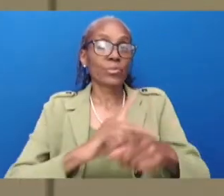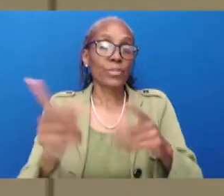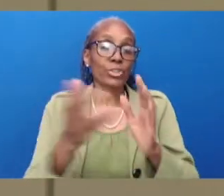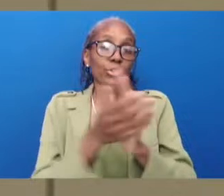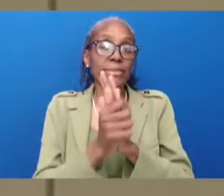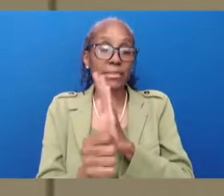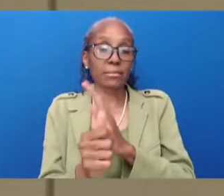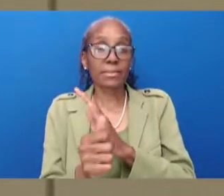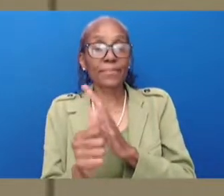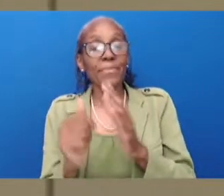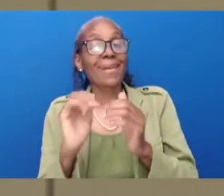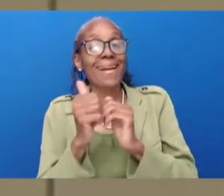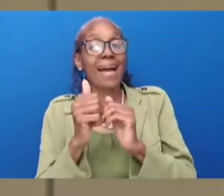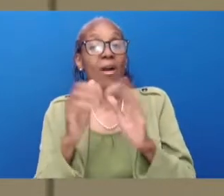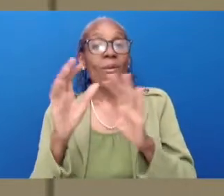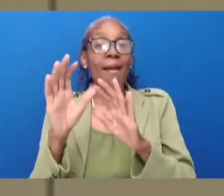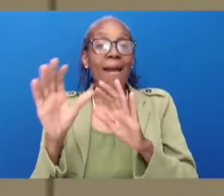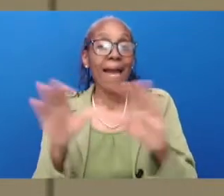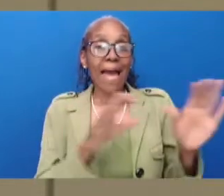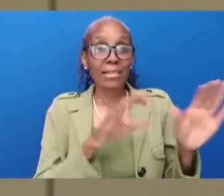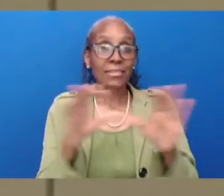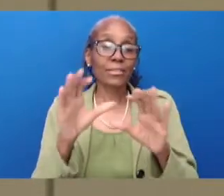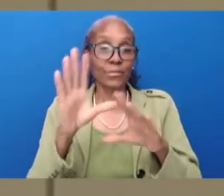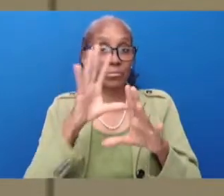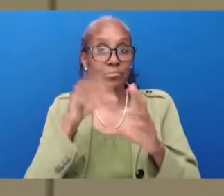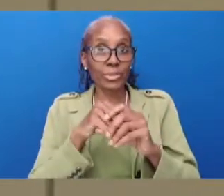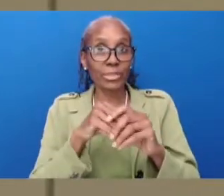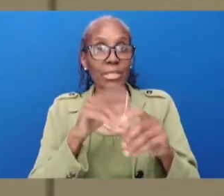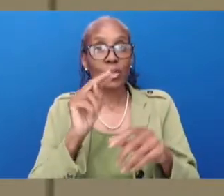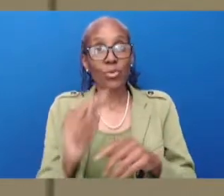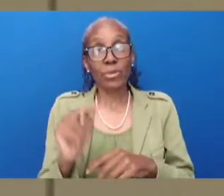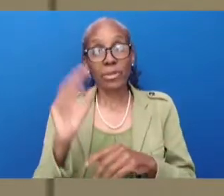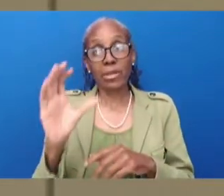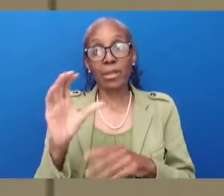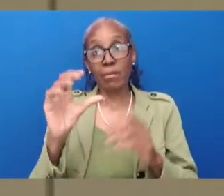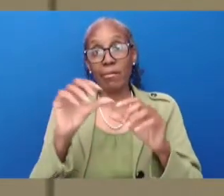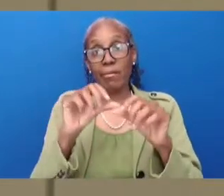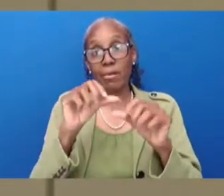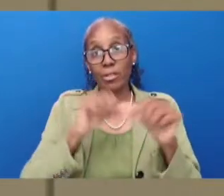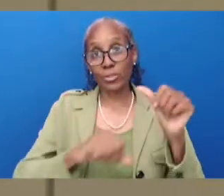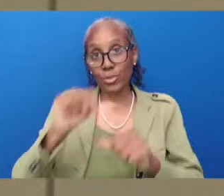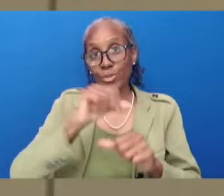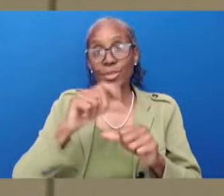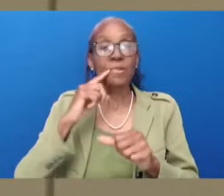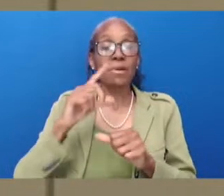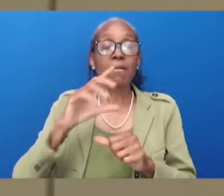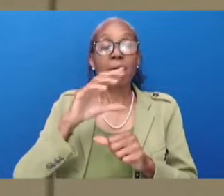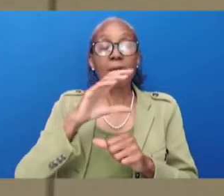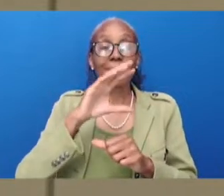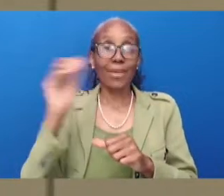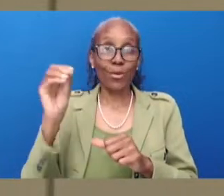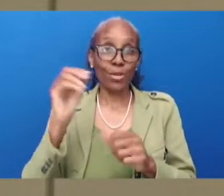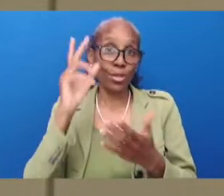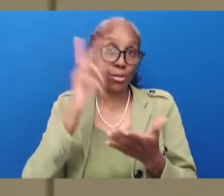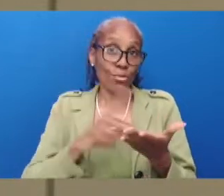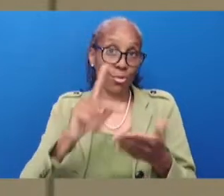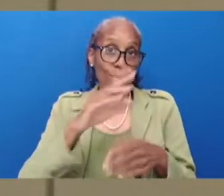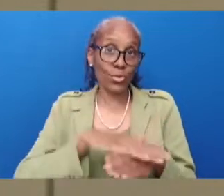AND WHEREAS CLERKS ENHANCE THEIR